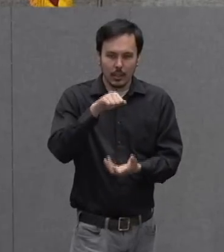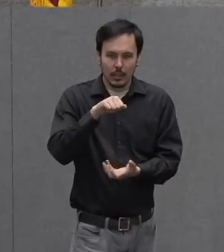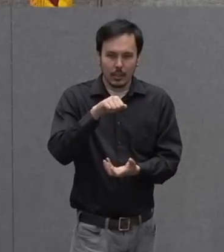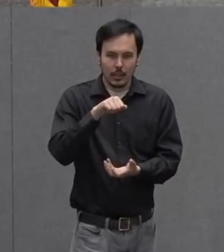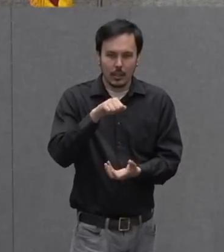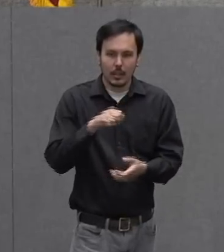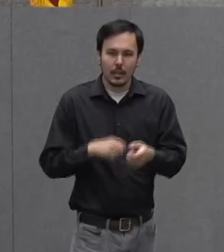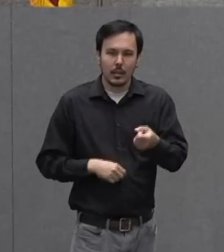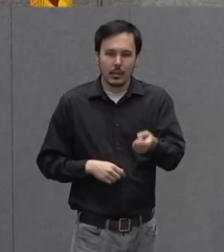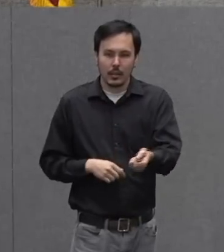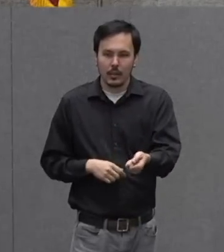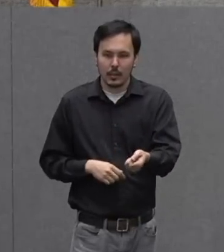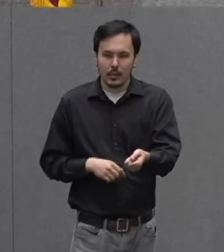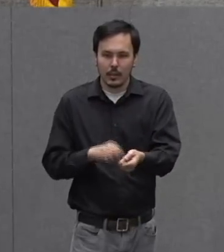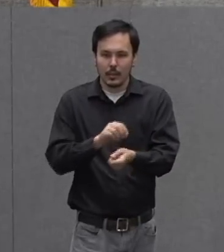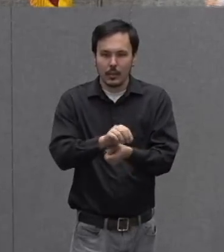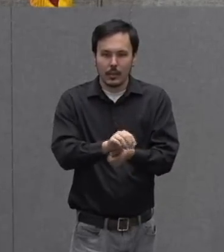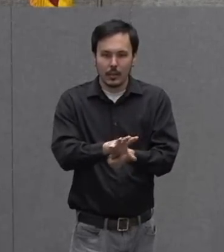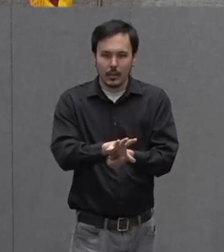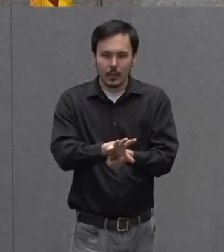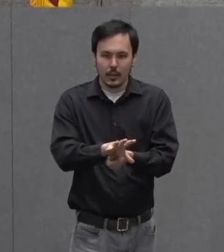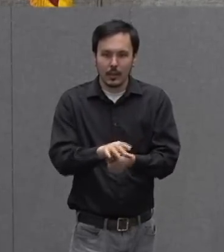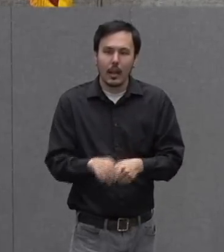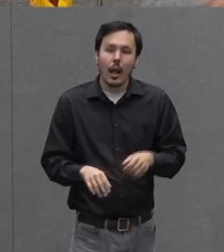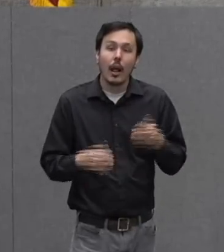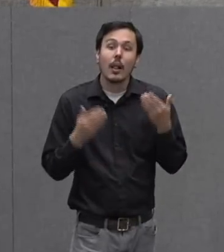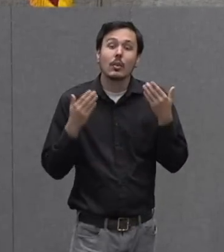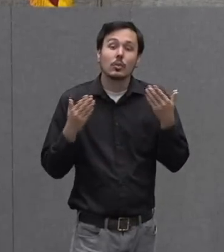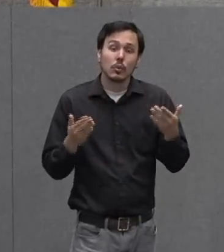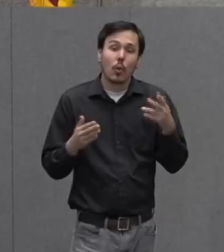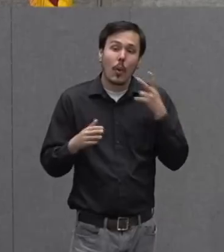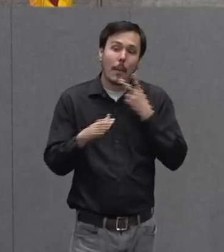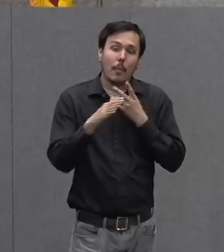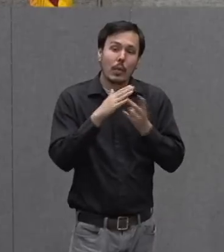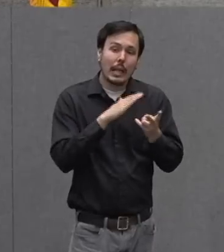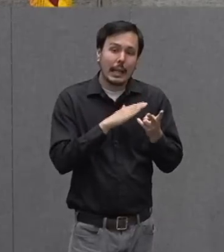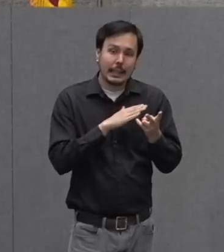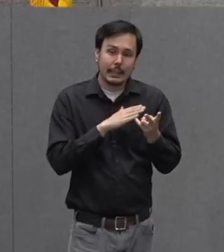So, let's make some predictions before we test.